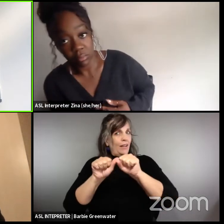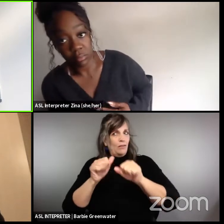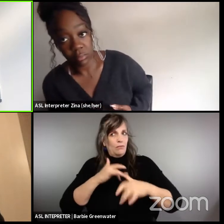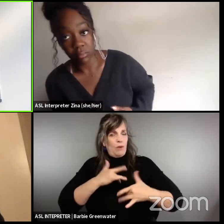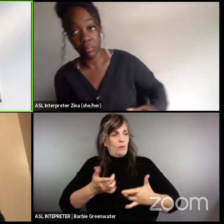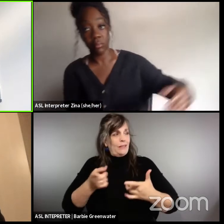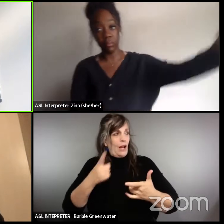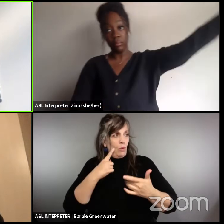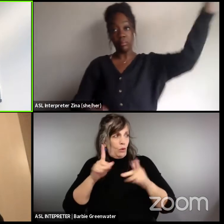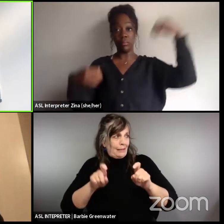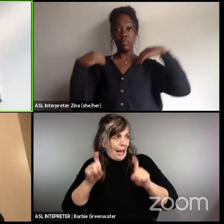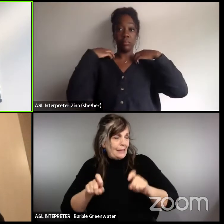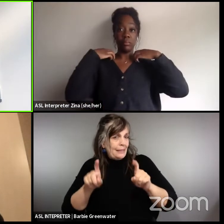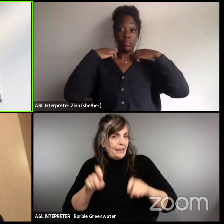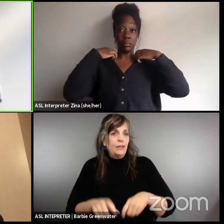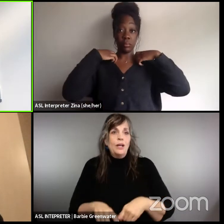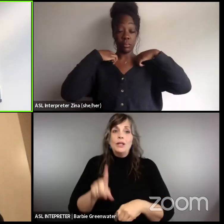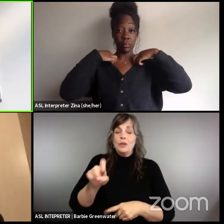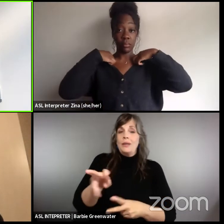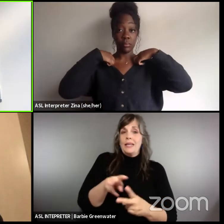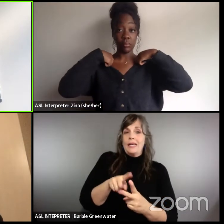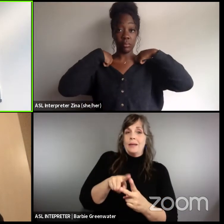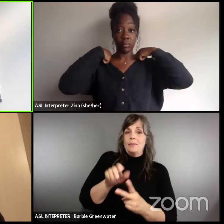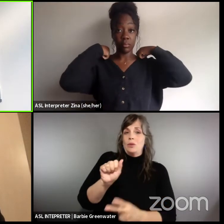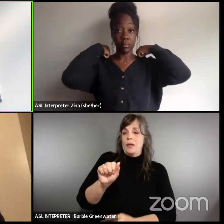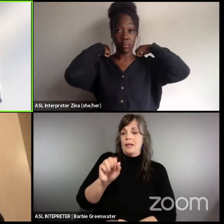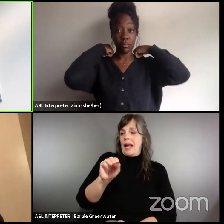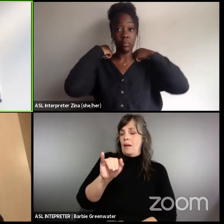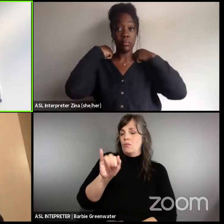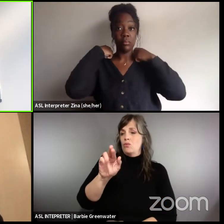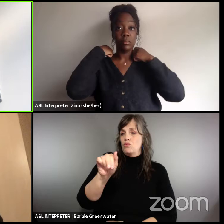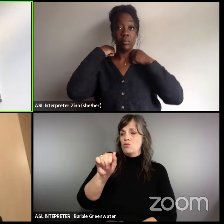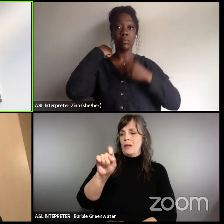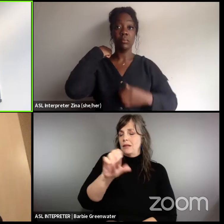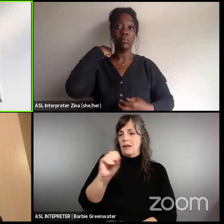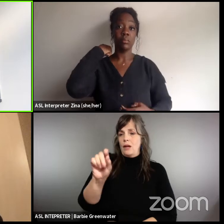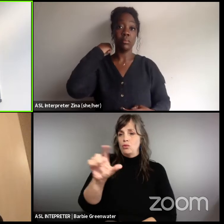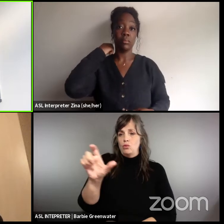We did it between Airmeet and Zoom. And we just spoke to all the answers and said, look